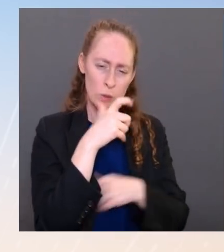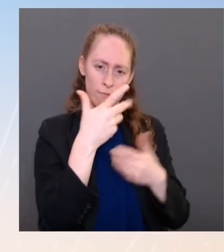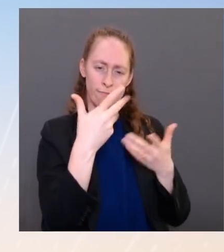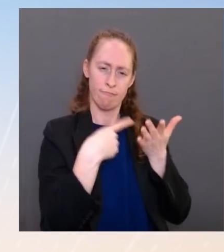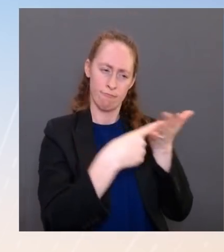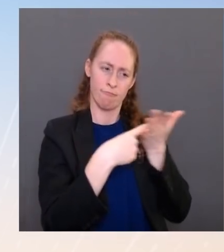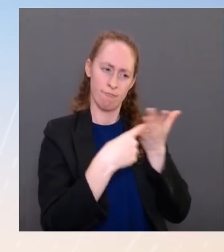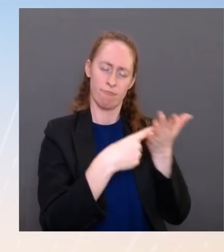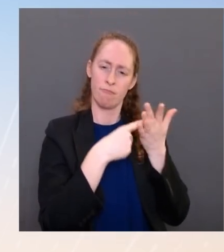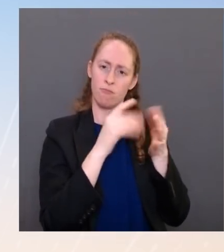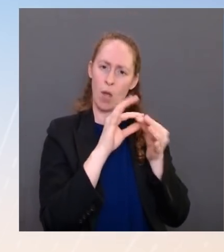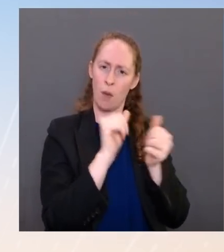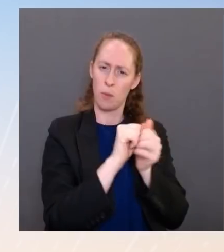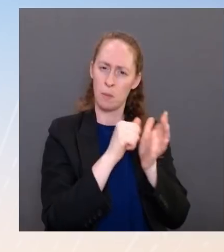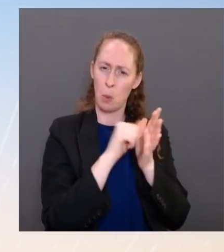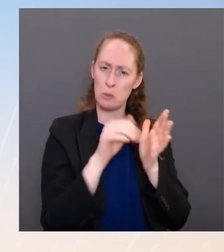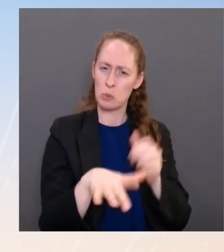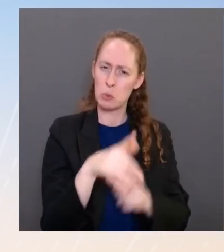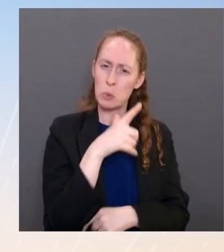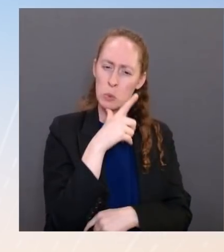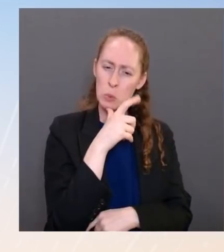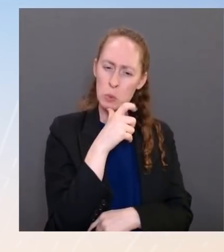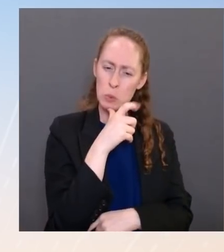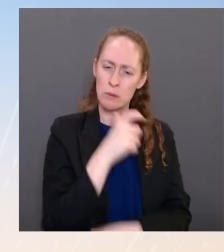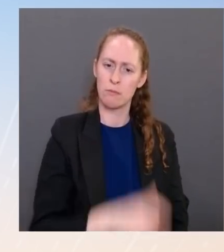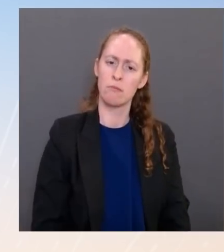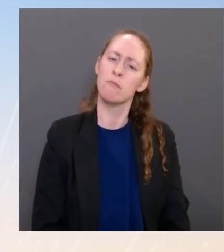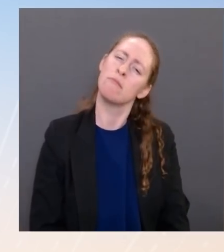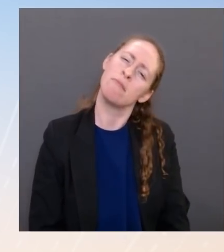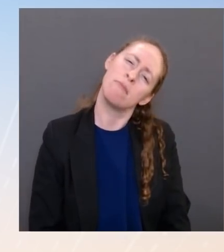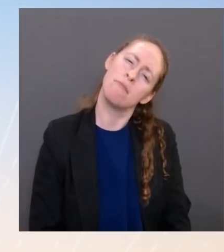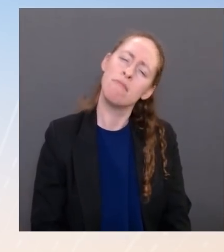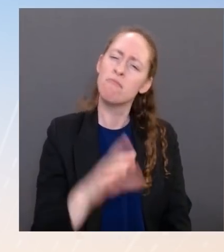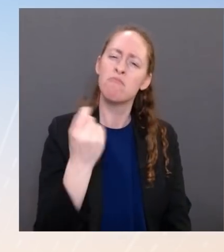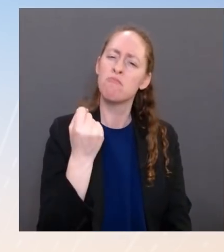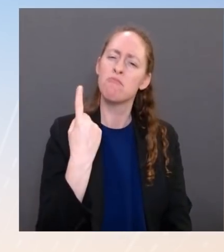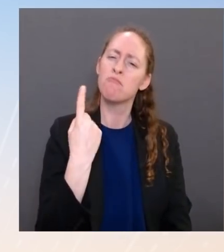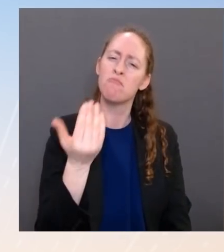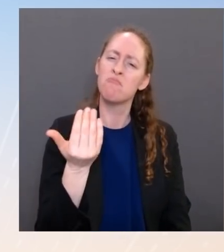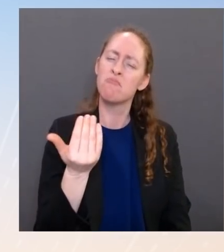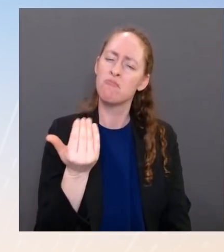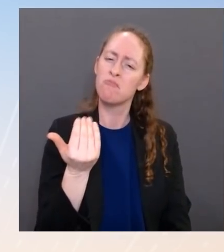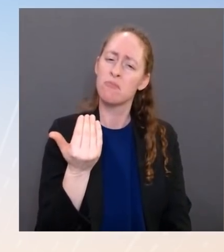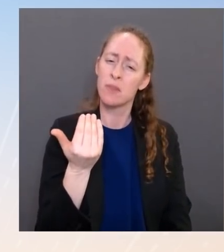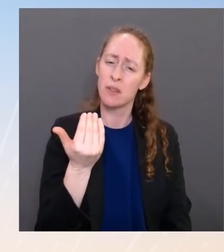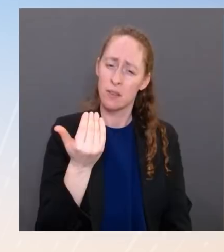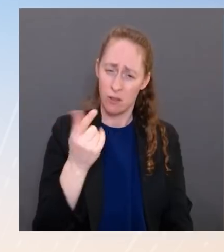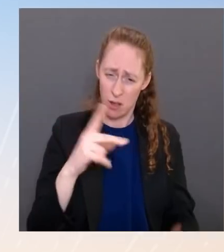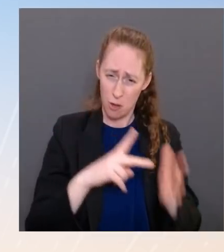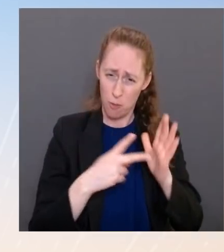Ms. Psaki: When you say "more deliberate," do you mean have we been having more conversations? Or tell me more about what you mean. The Press: the President of the United States